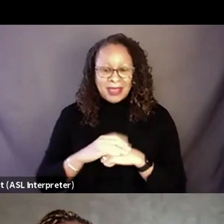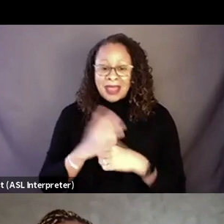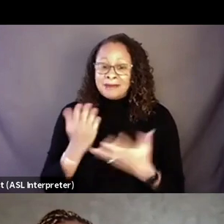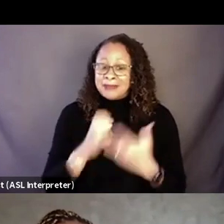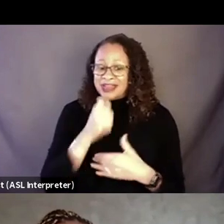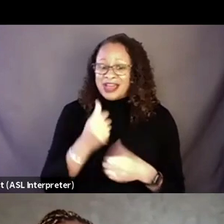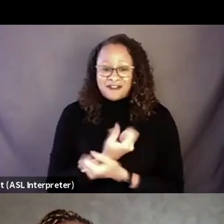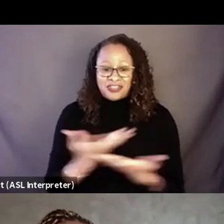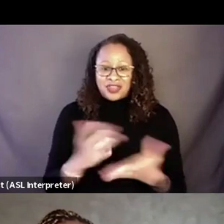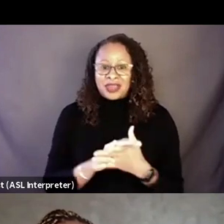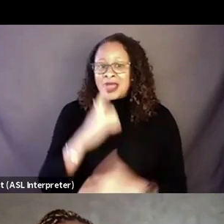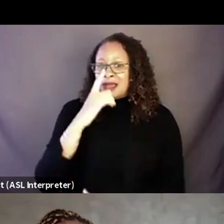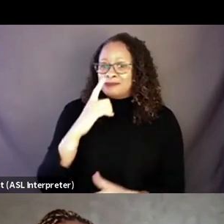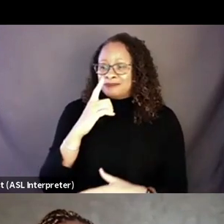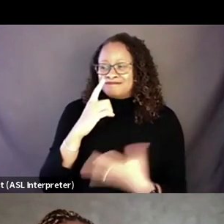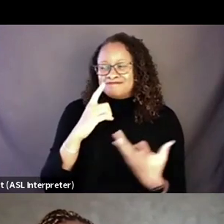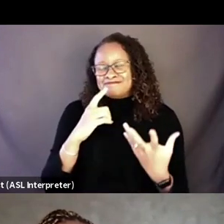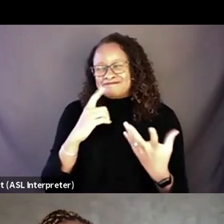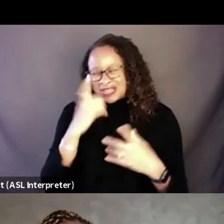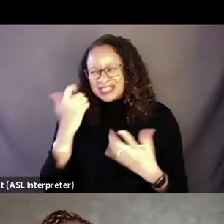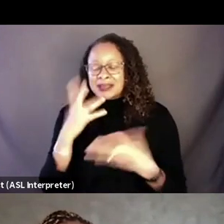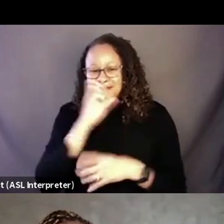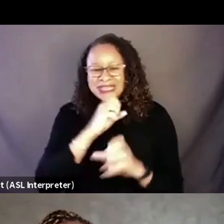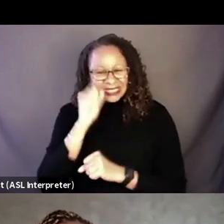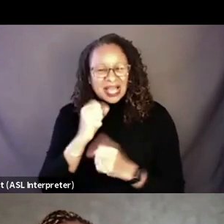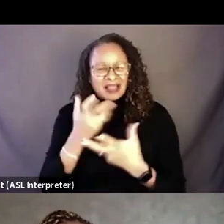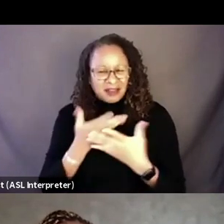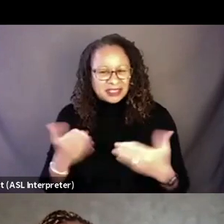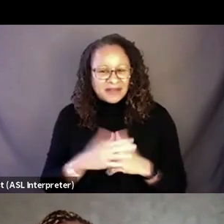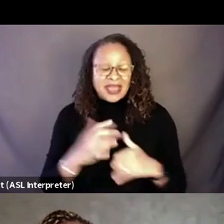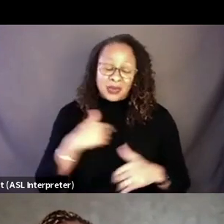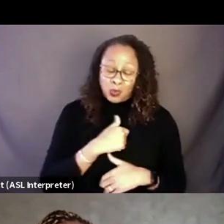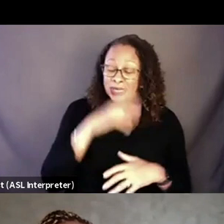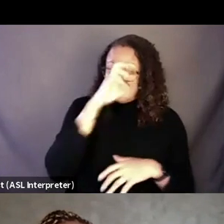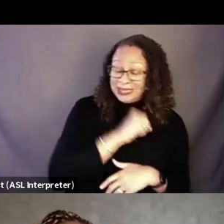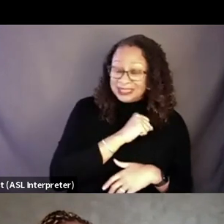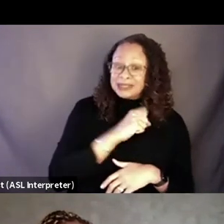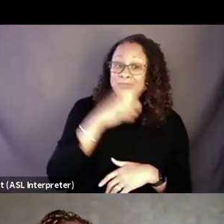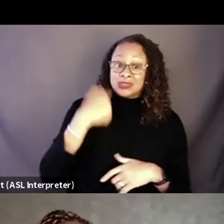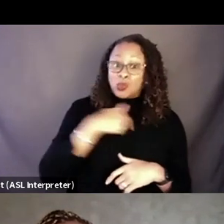he missed a lot of stuff and he made us miss a lot of stuff because we had to go where he needed to be.